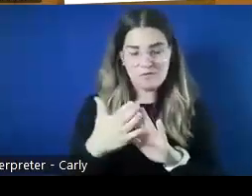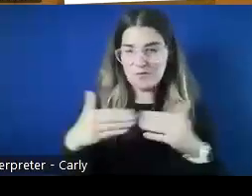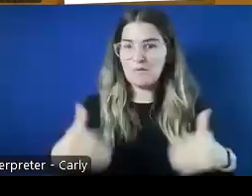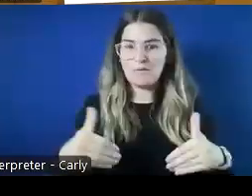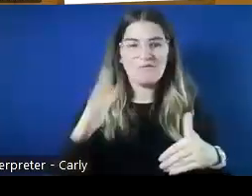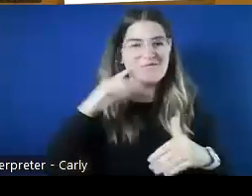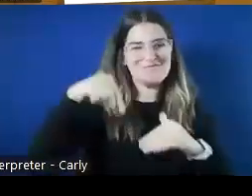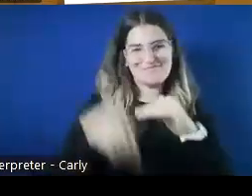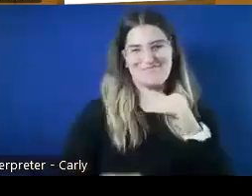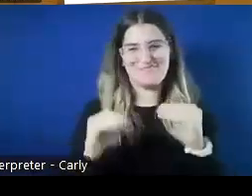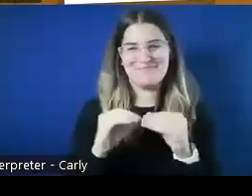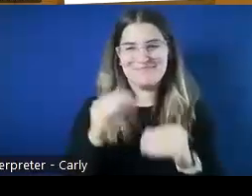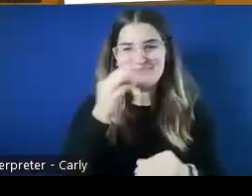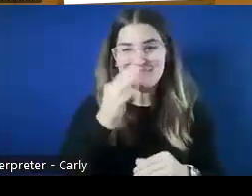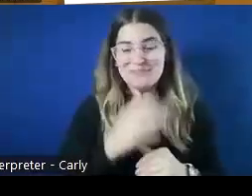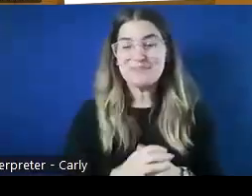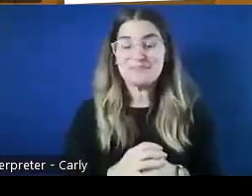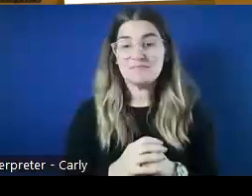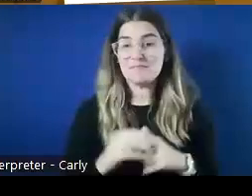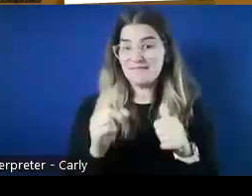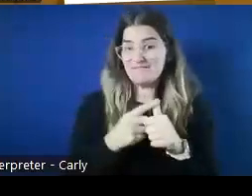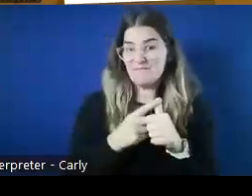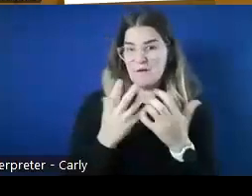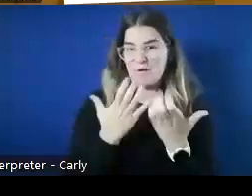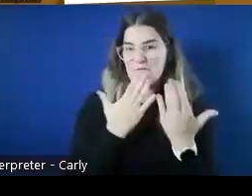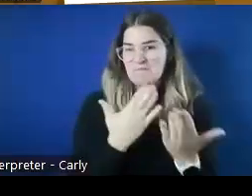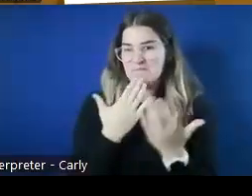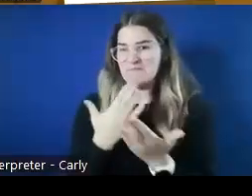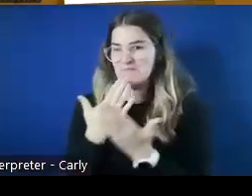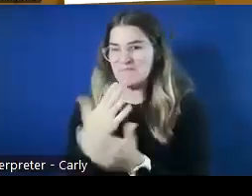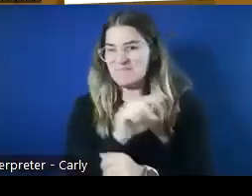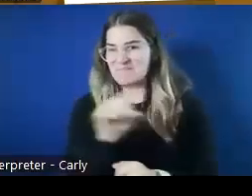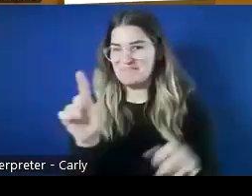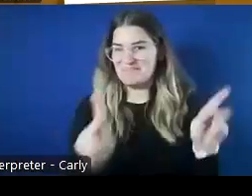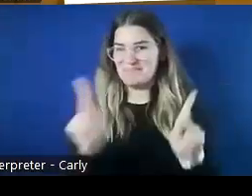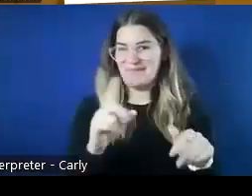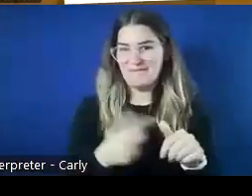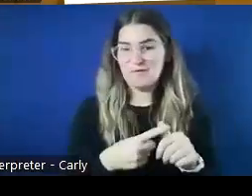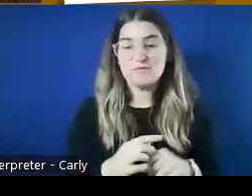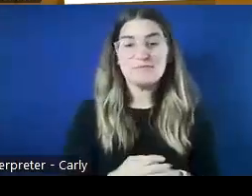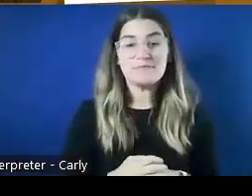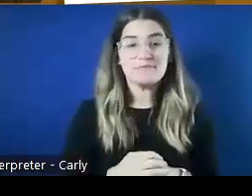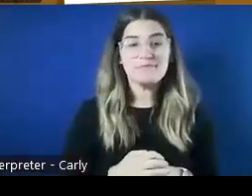details I do have some thanks uh to to to make the first is to our friends at the brighter days